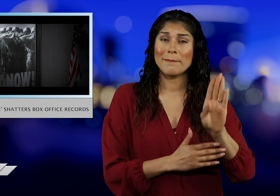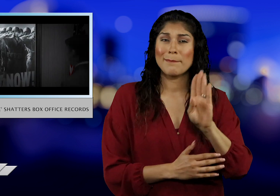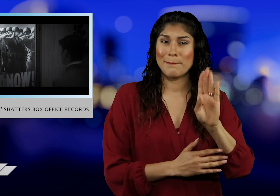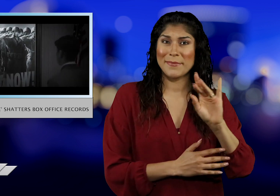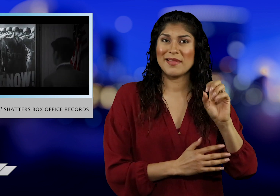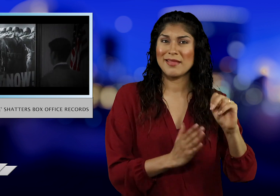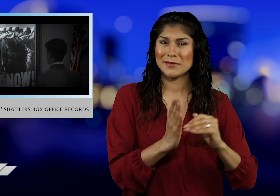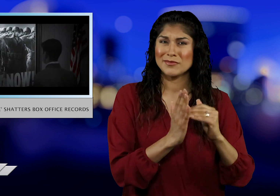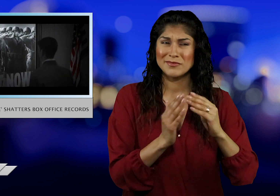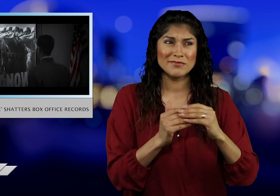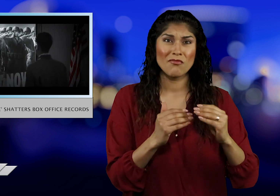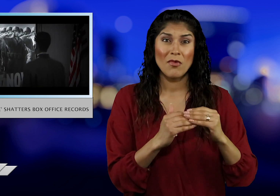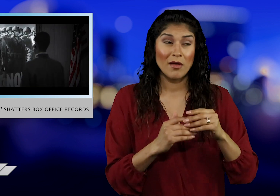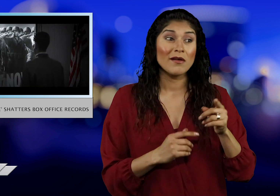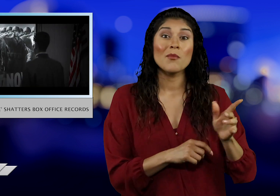billion mark in its opening weekend.